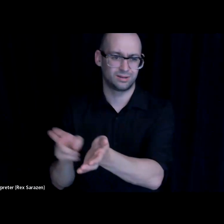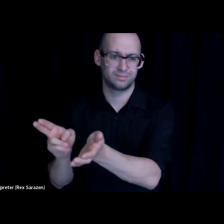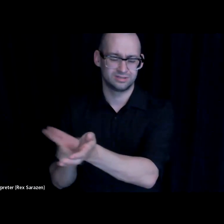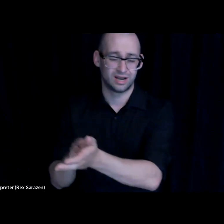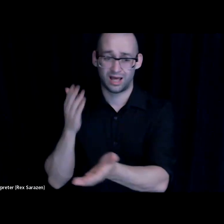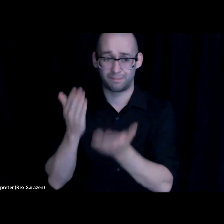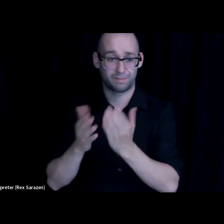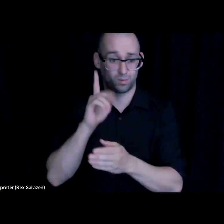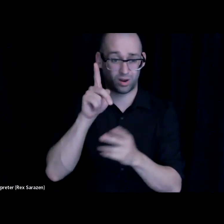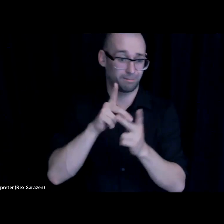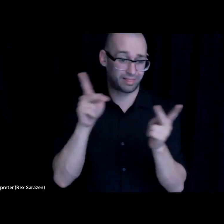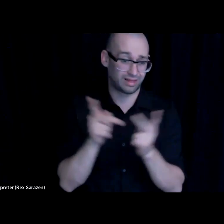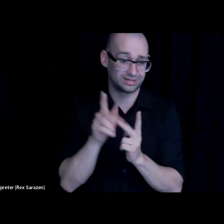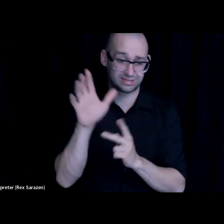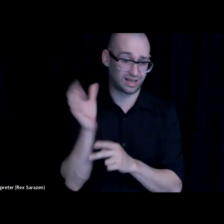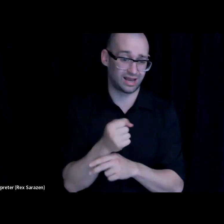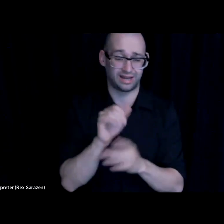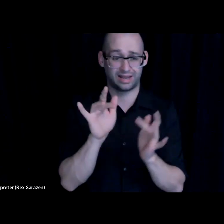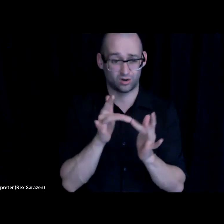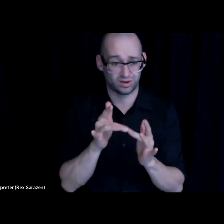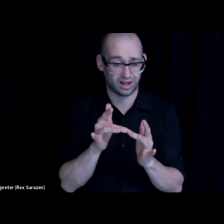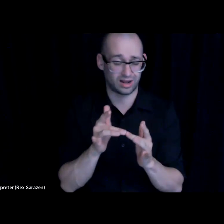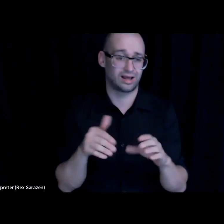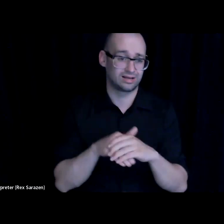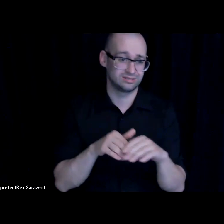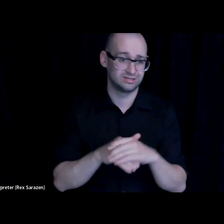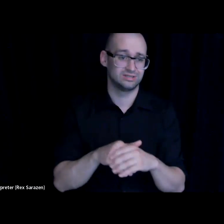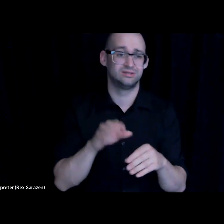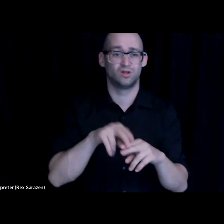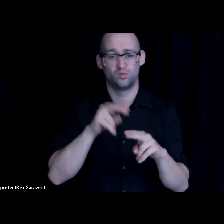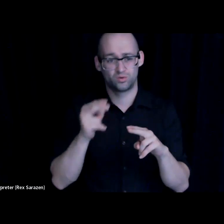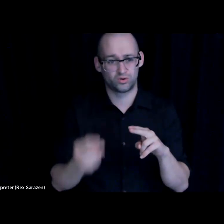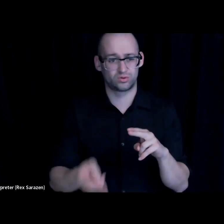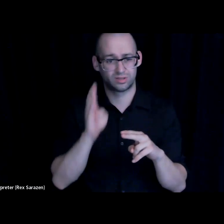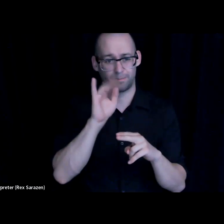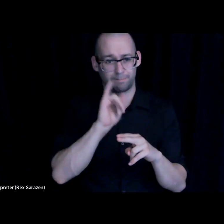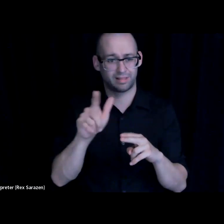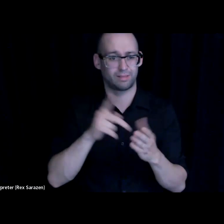and get internet access? You get your free, reduced meal program, you get your wifi. We